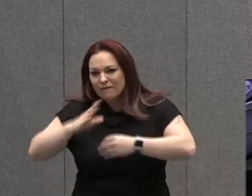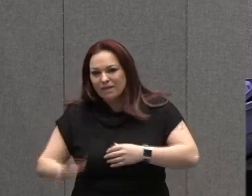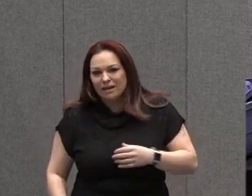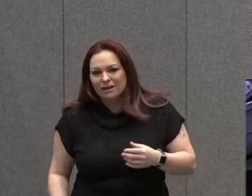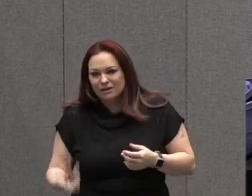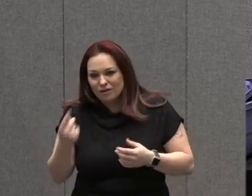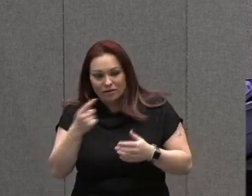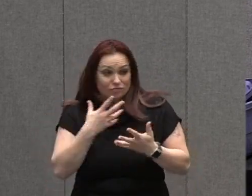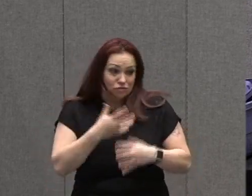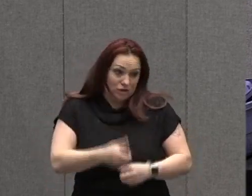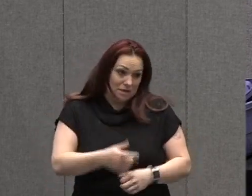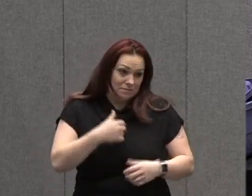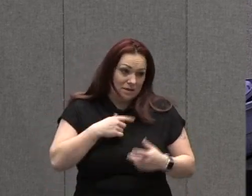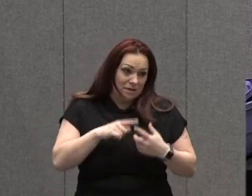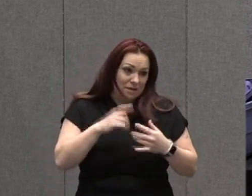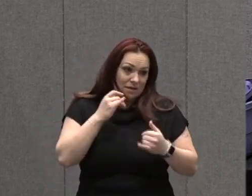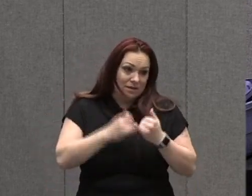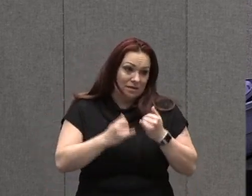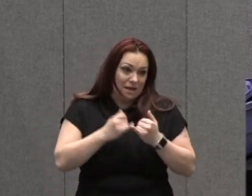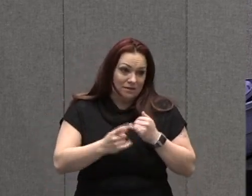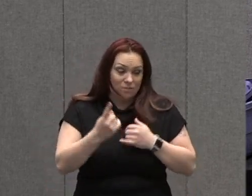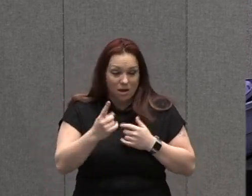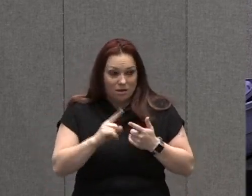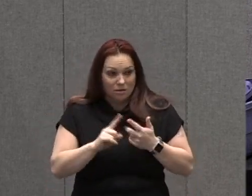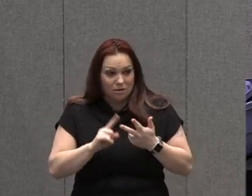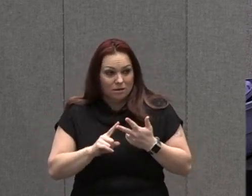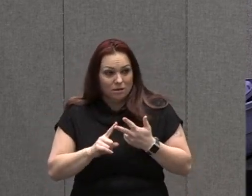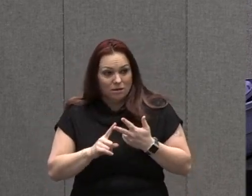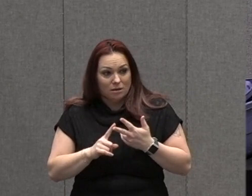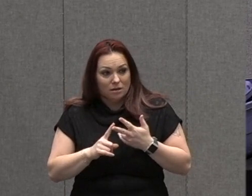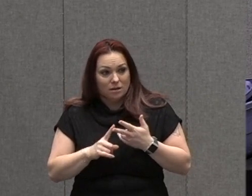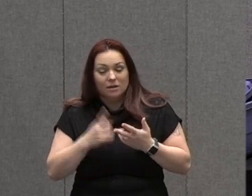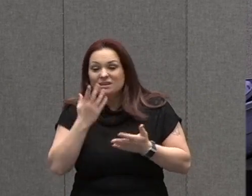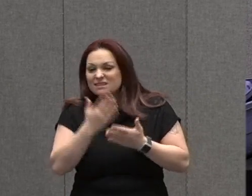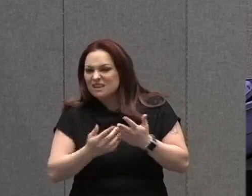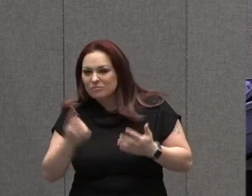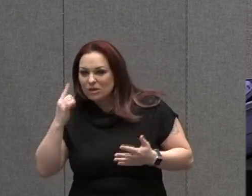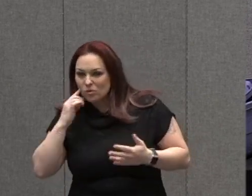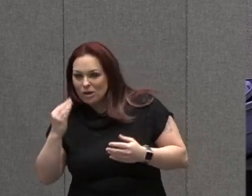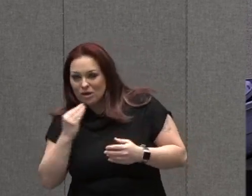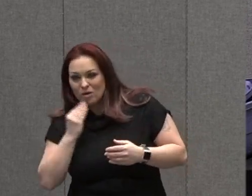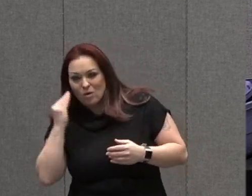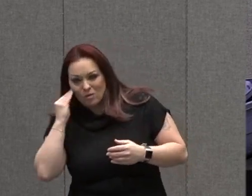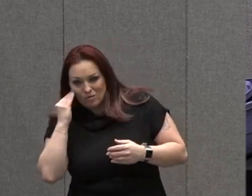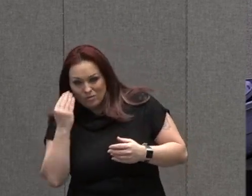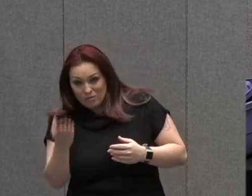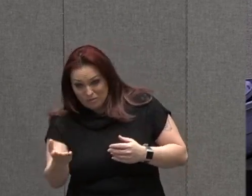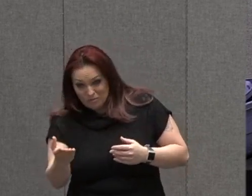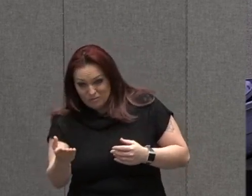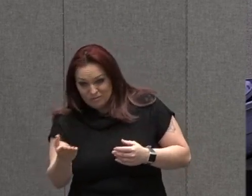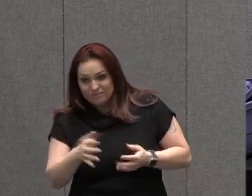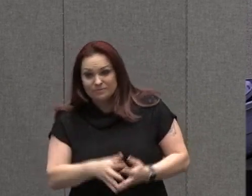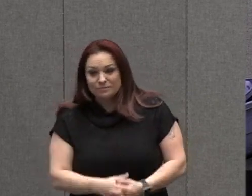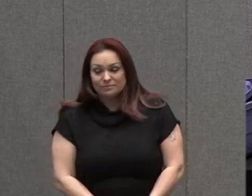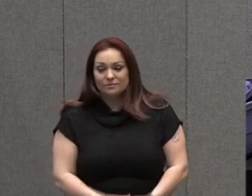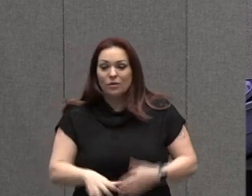Very beautiful dog. And what's the last one we could do? Do you have an idea? What's something you hear around your house or if you're walking around outside?